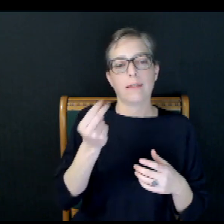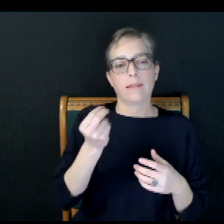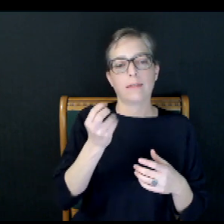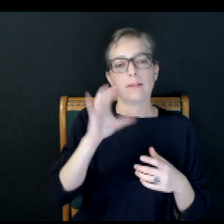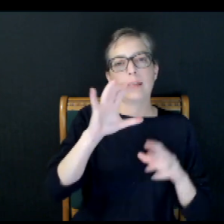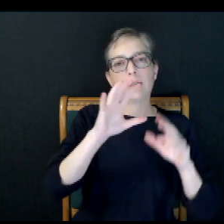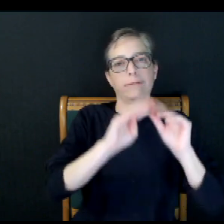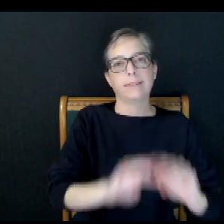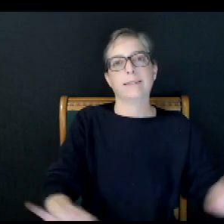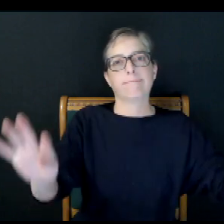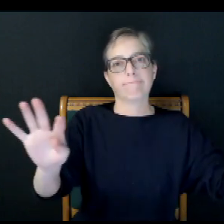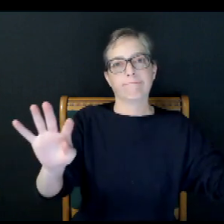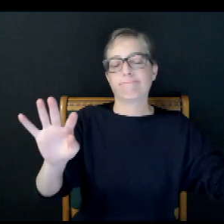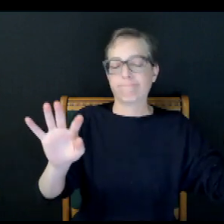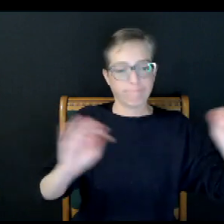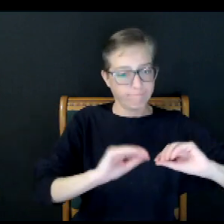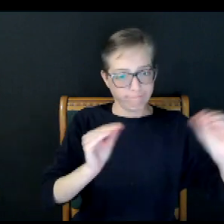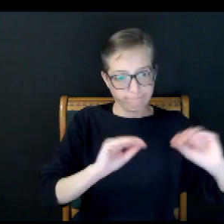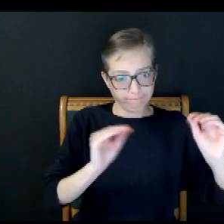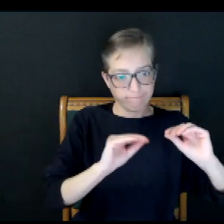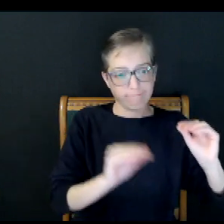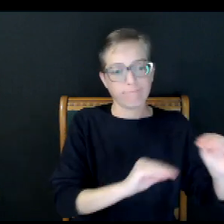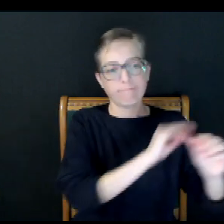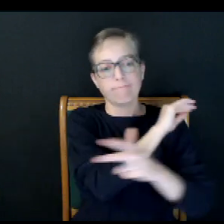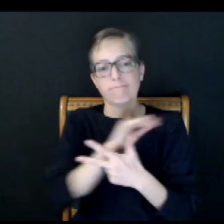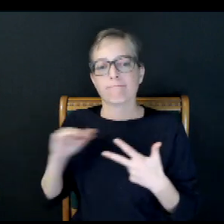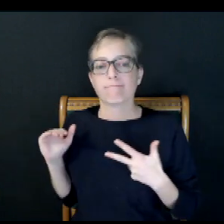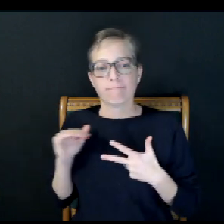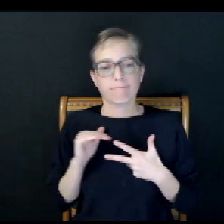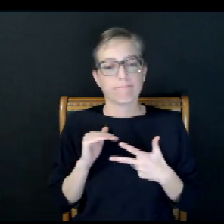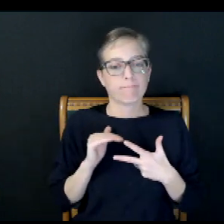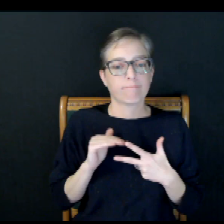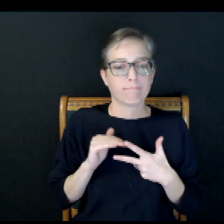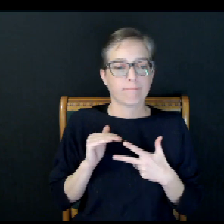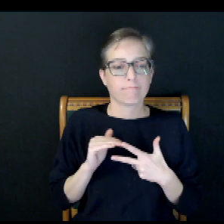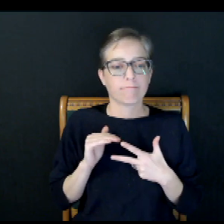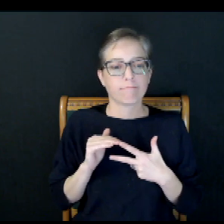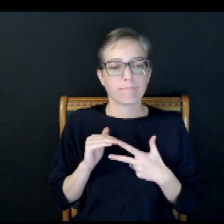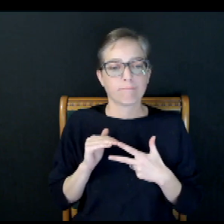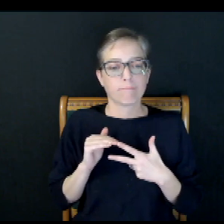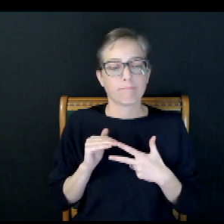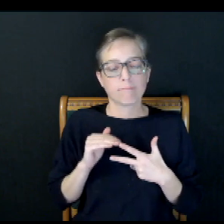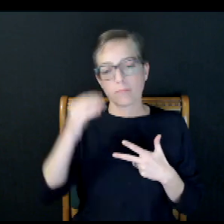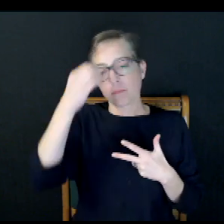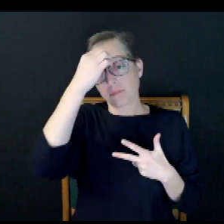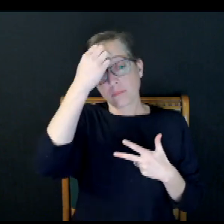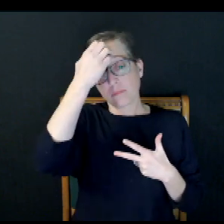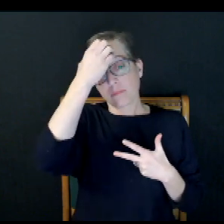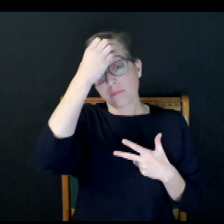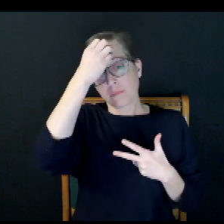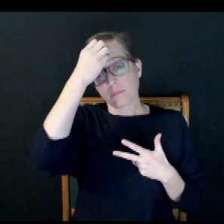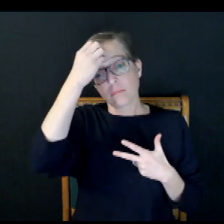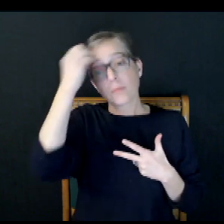We within the Community Living Equity Center are just striving to address equity.